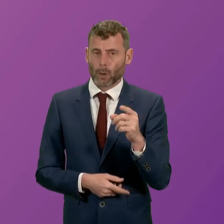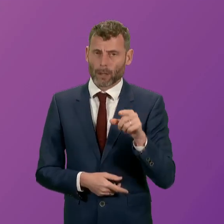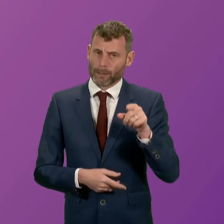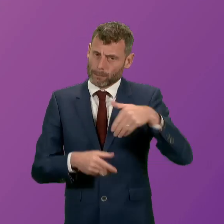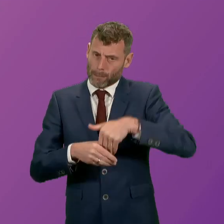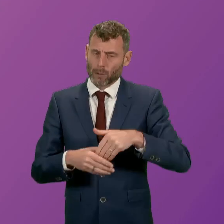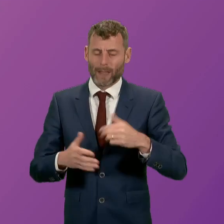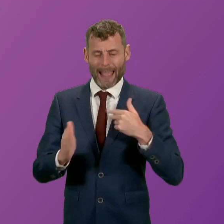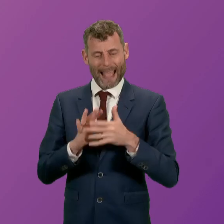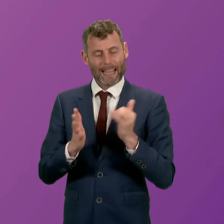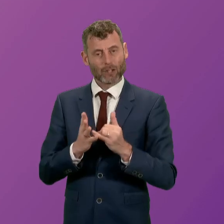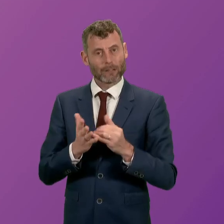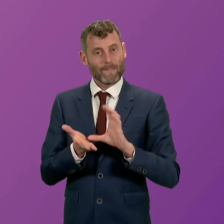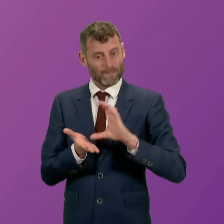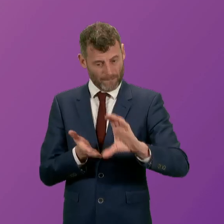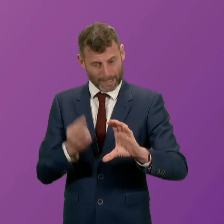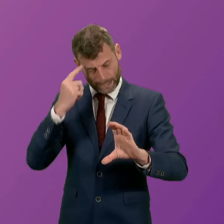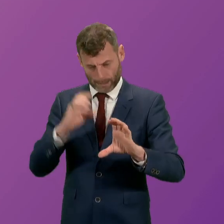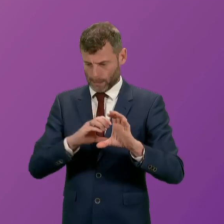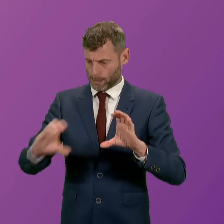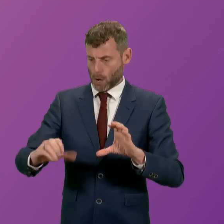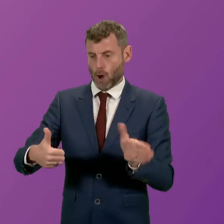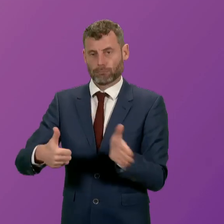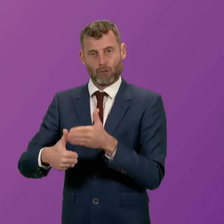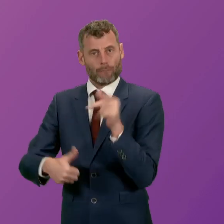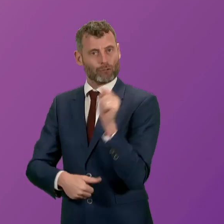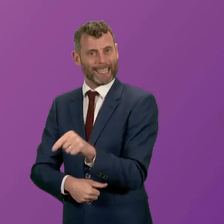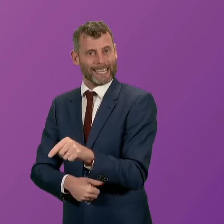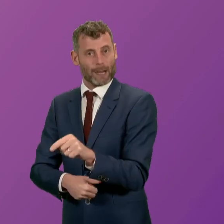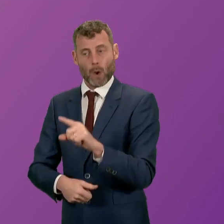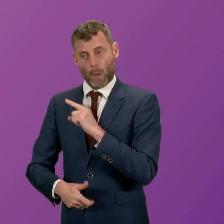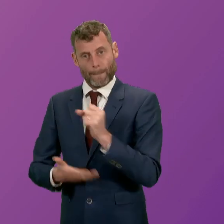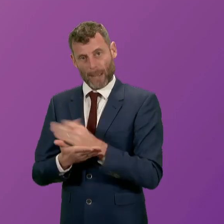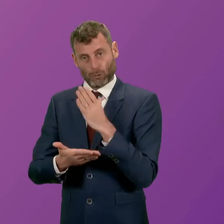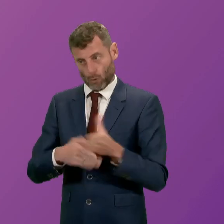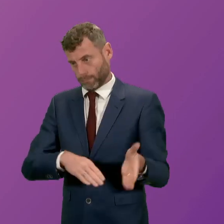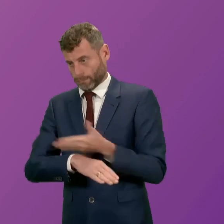combination of those factors will make an impact on access to GP services in Scotland.